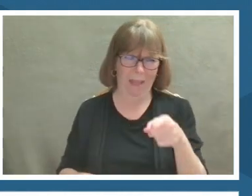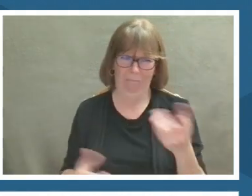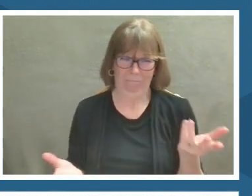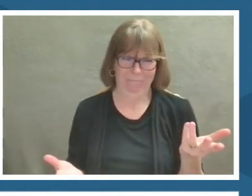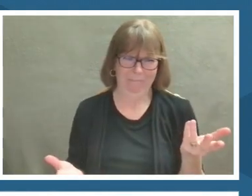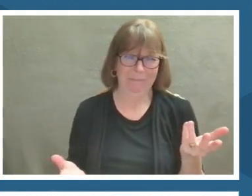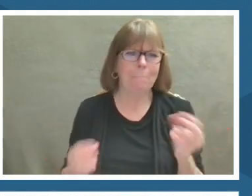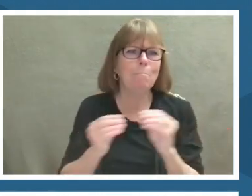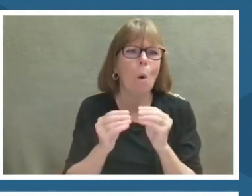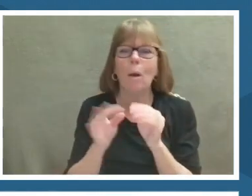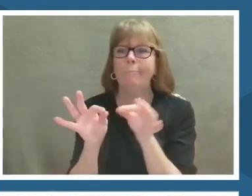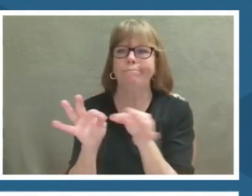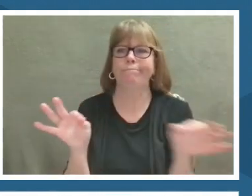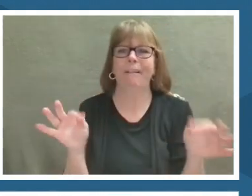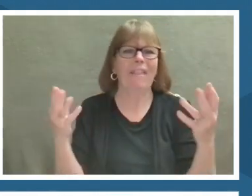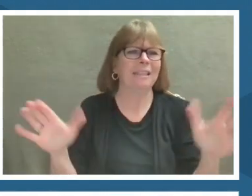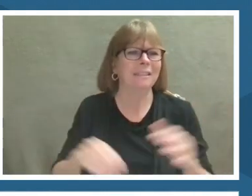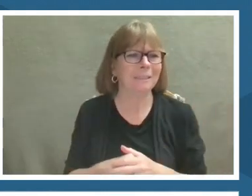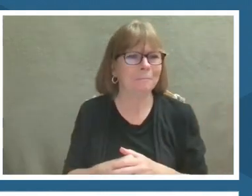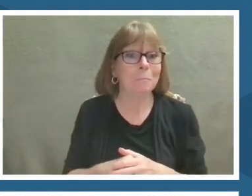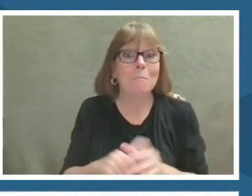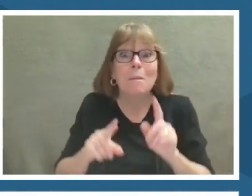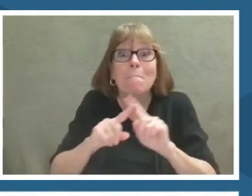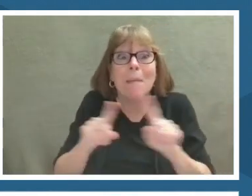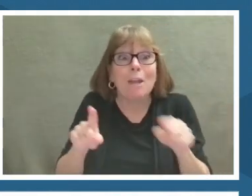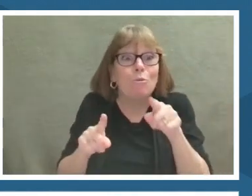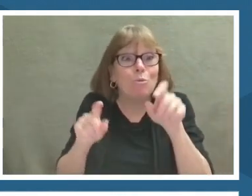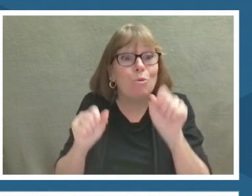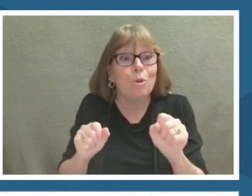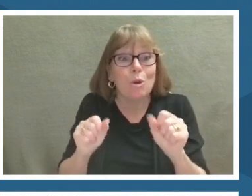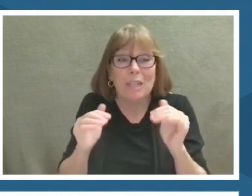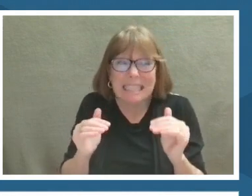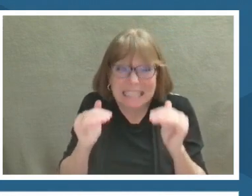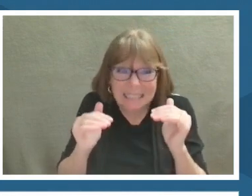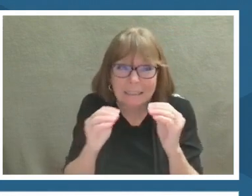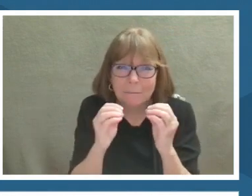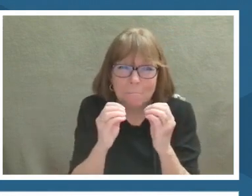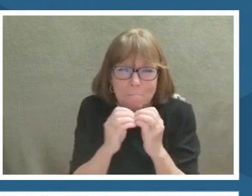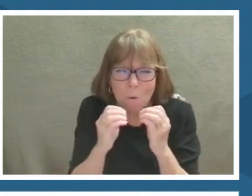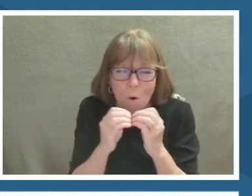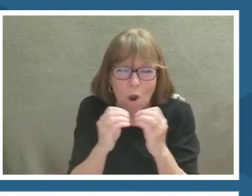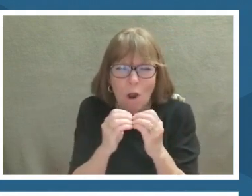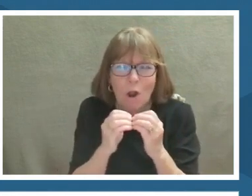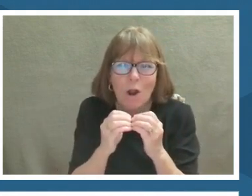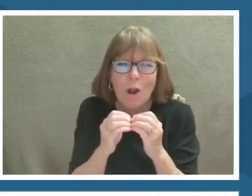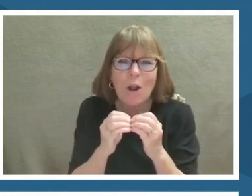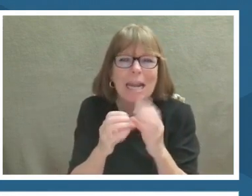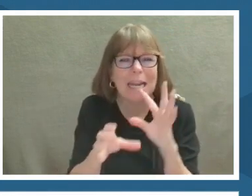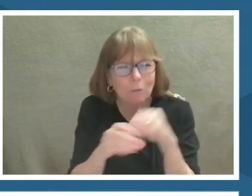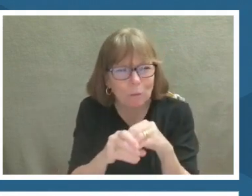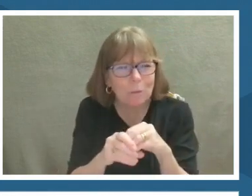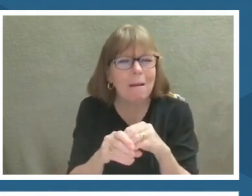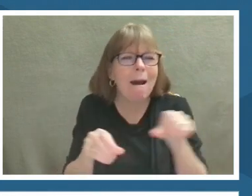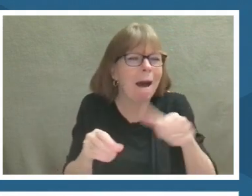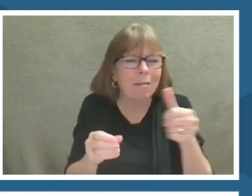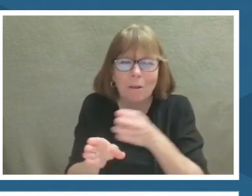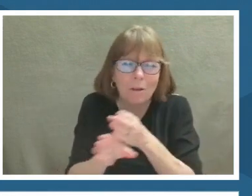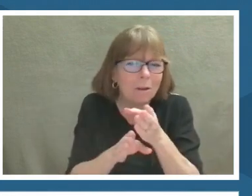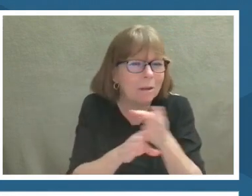further and try to bring in um a multi-disciplinary